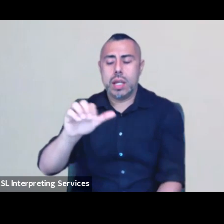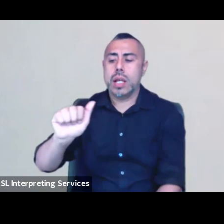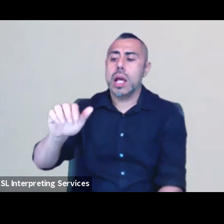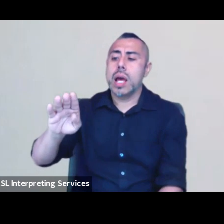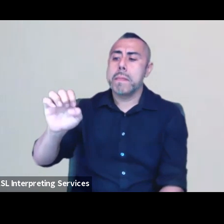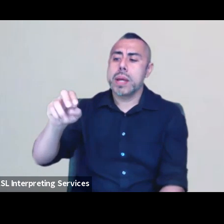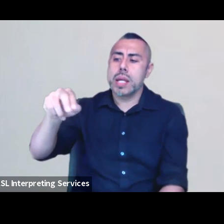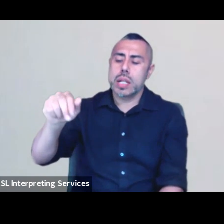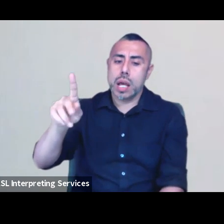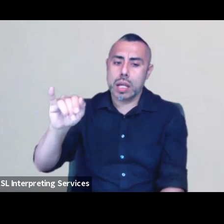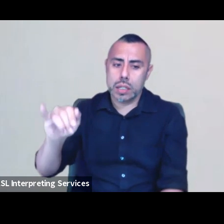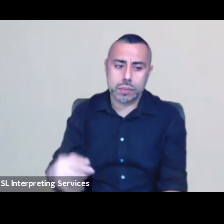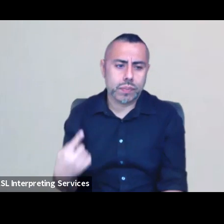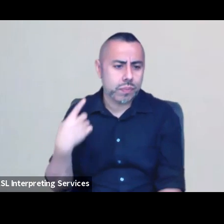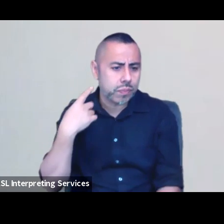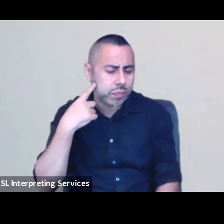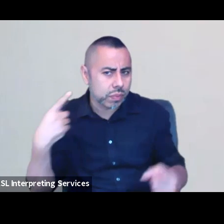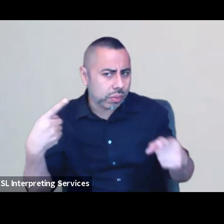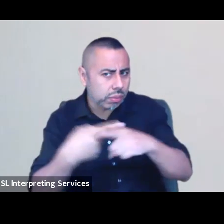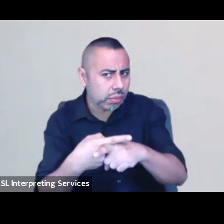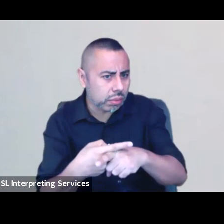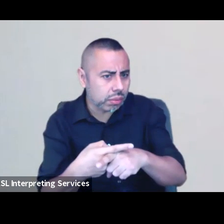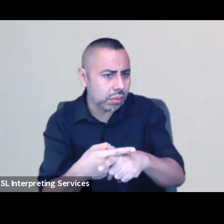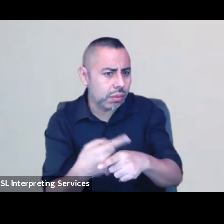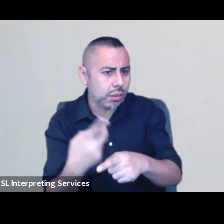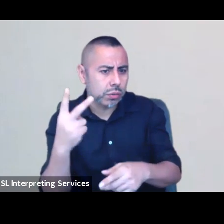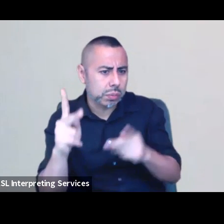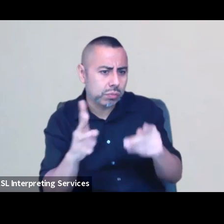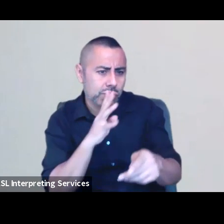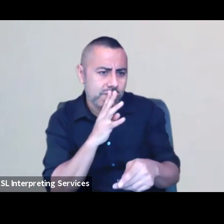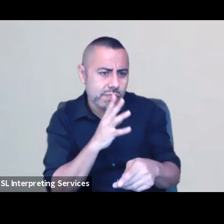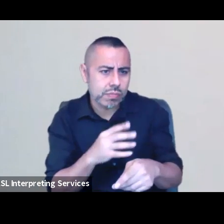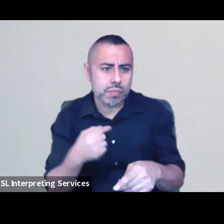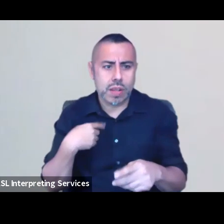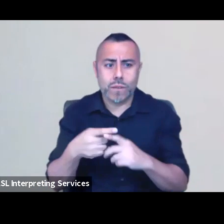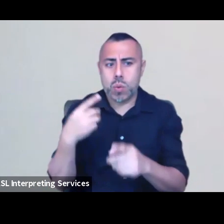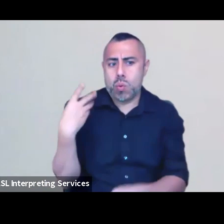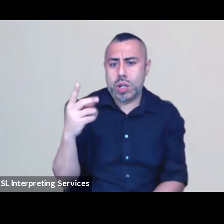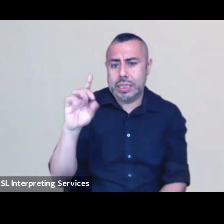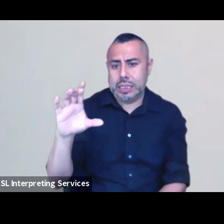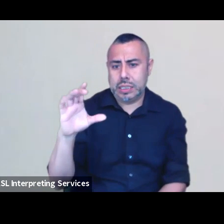This is Avita, calling from Washington, D.C., which sits on the ancestral lands of the Anacostans